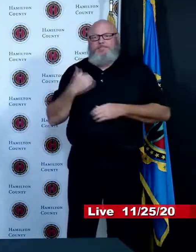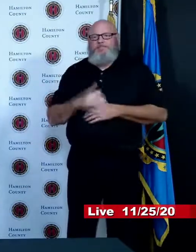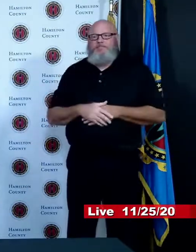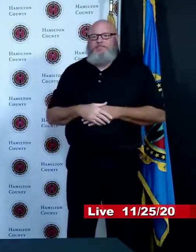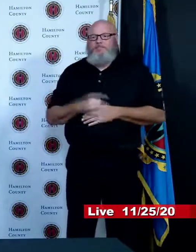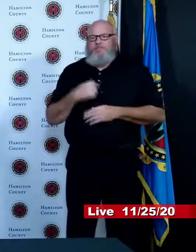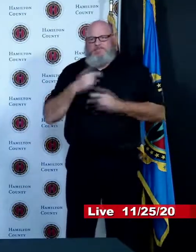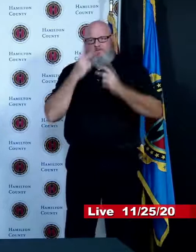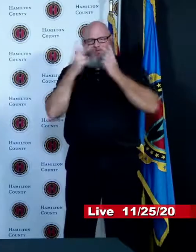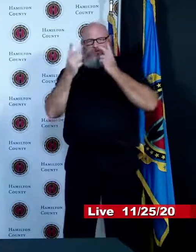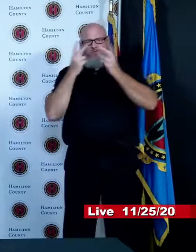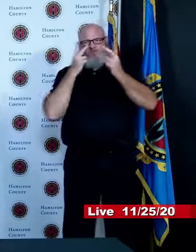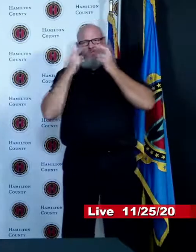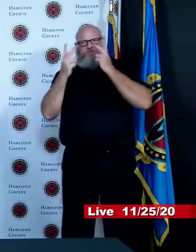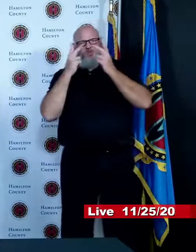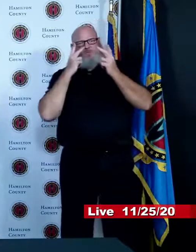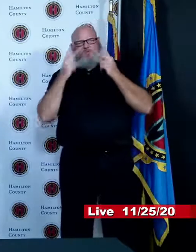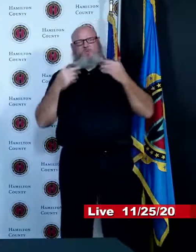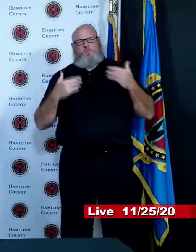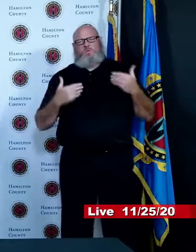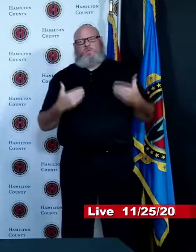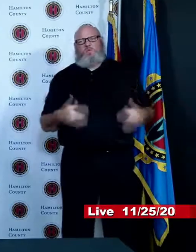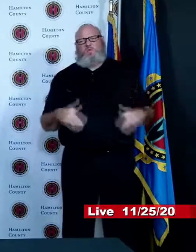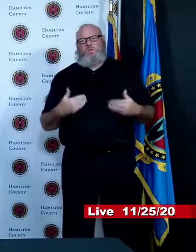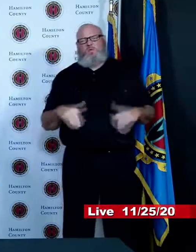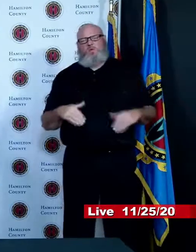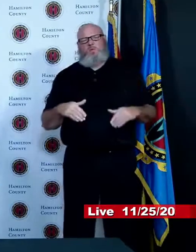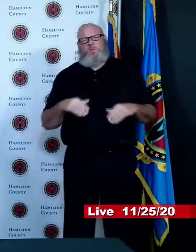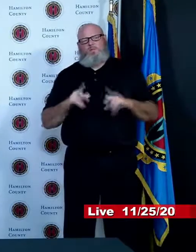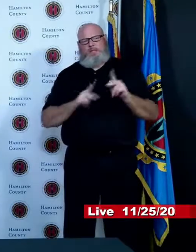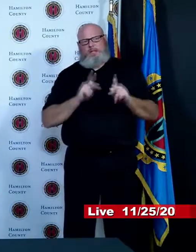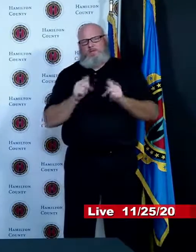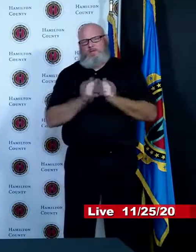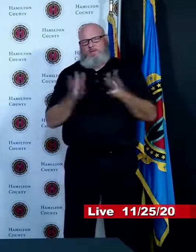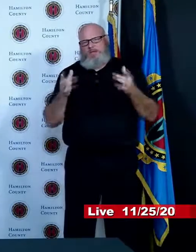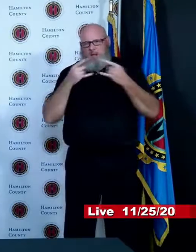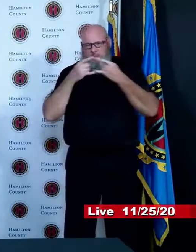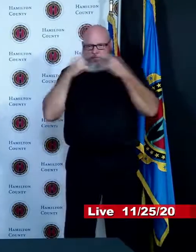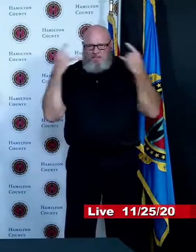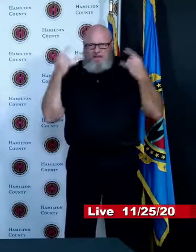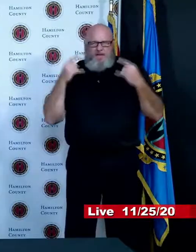more cases over the last several weeks it could be a result of Halloween it could be a result of